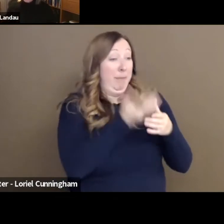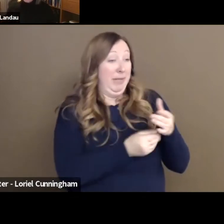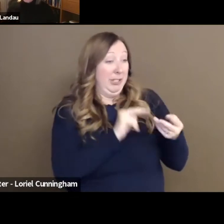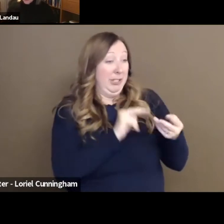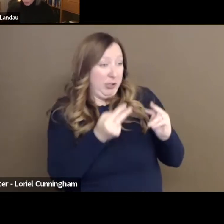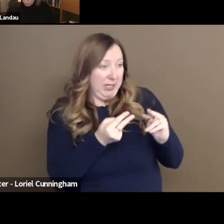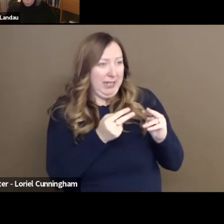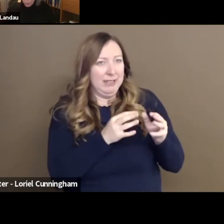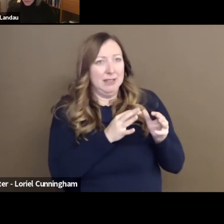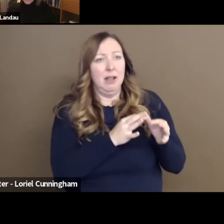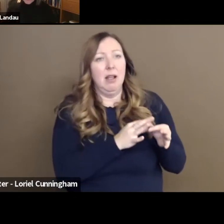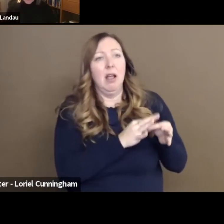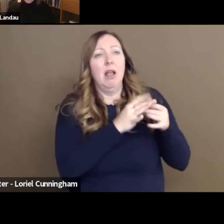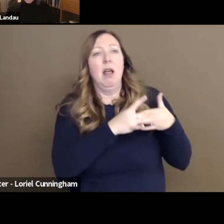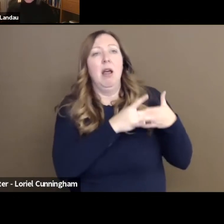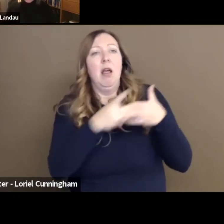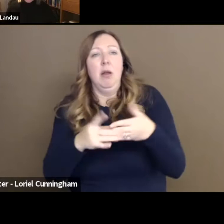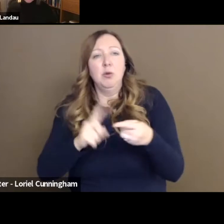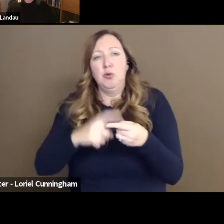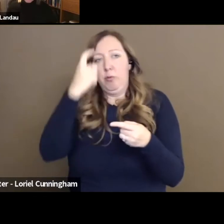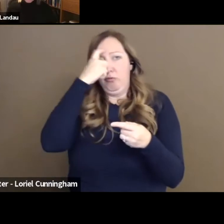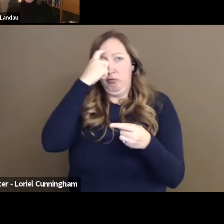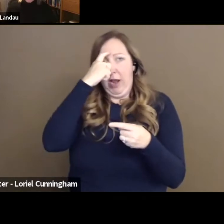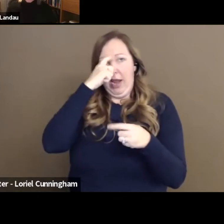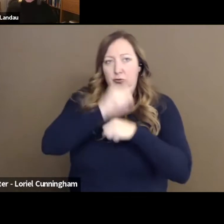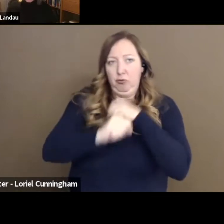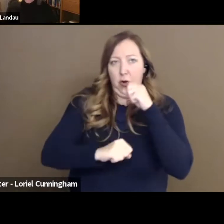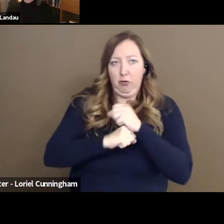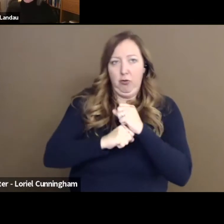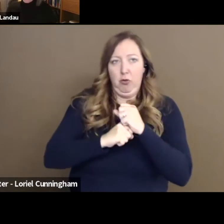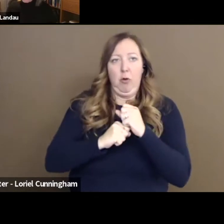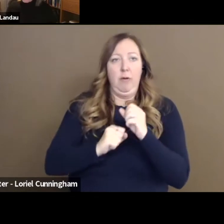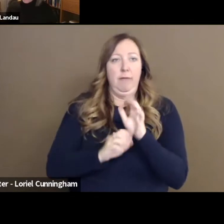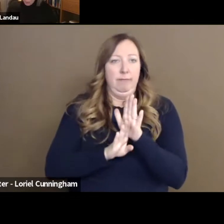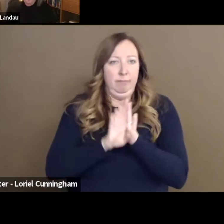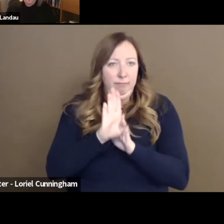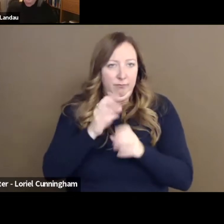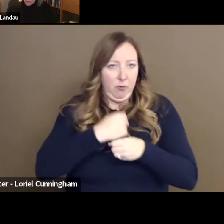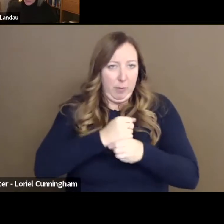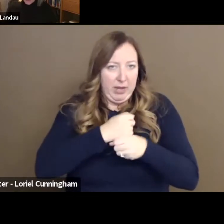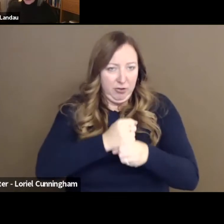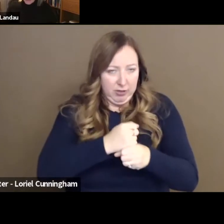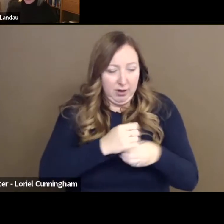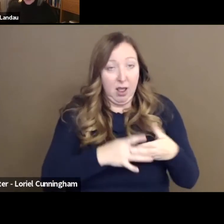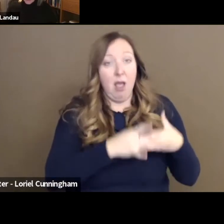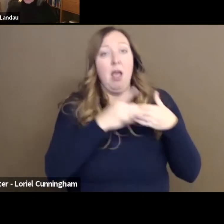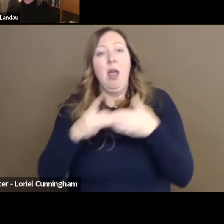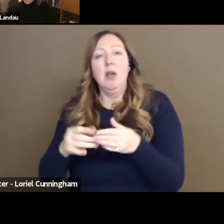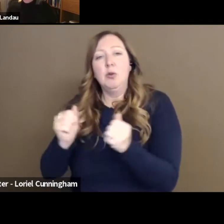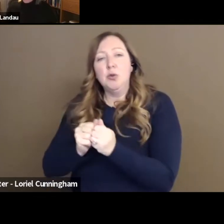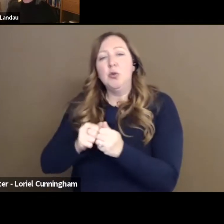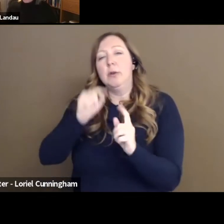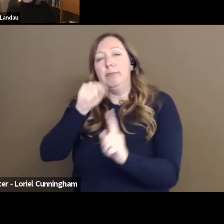an individual without the missing genes that leads to cognitive structures and